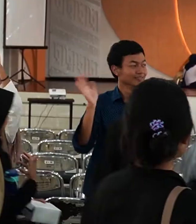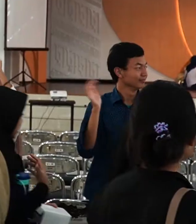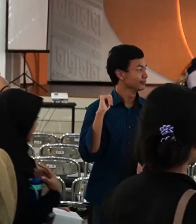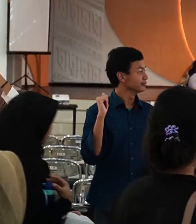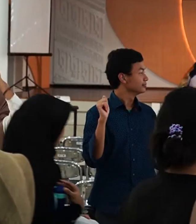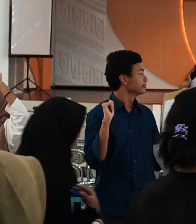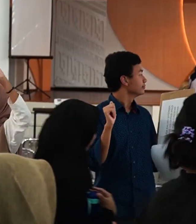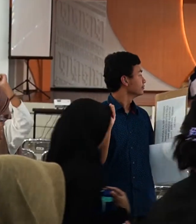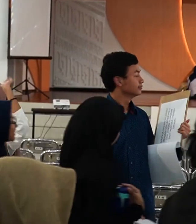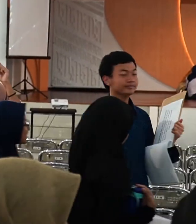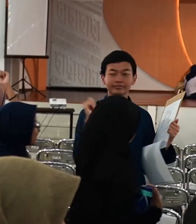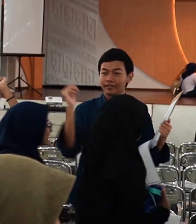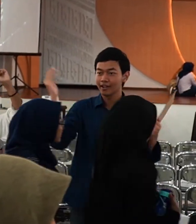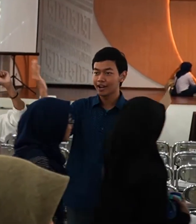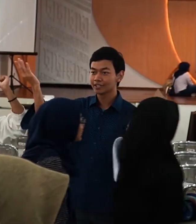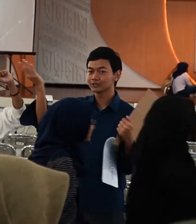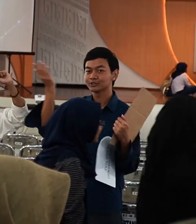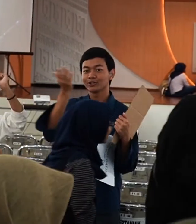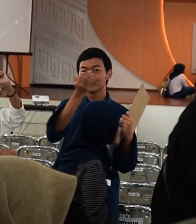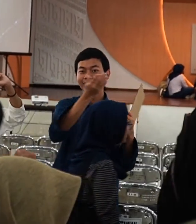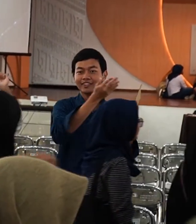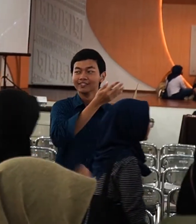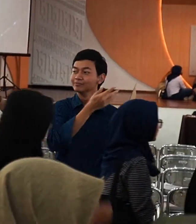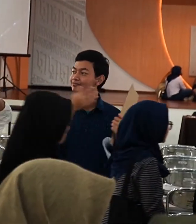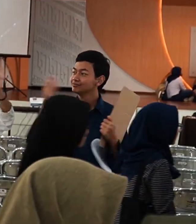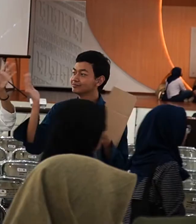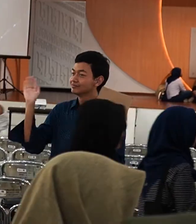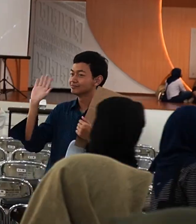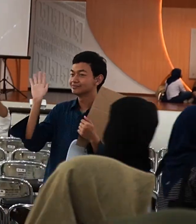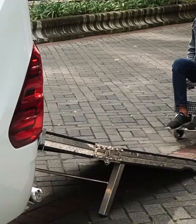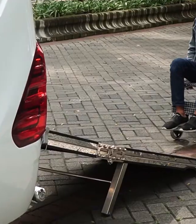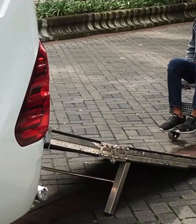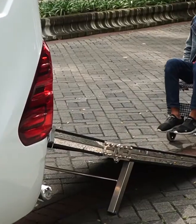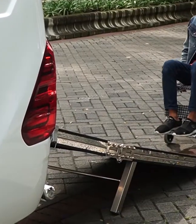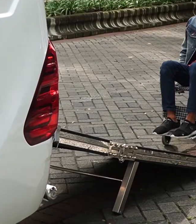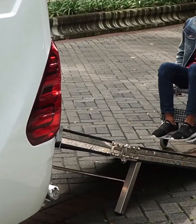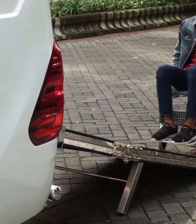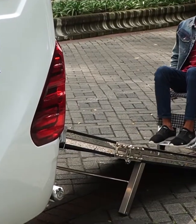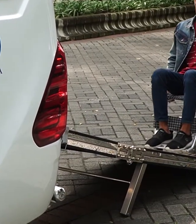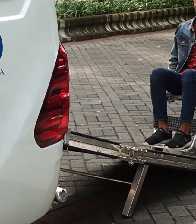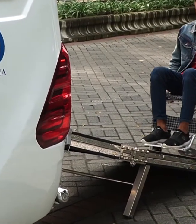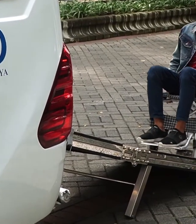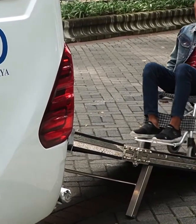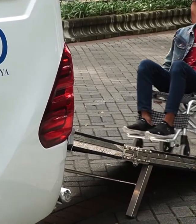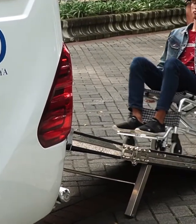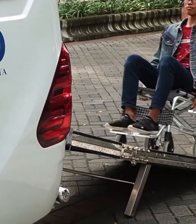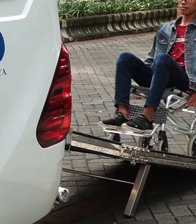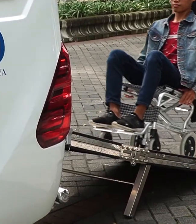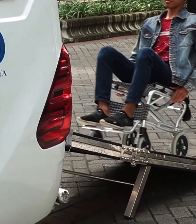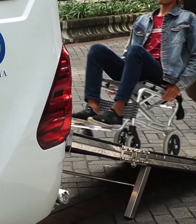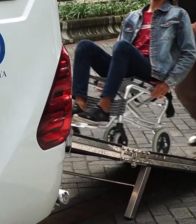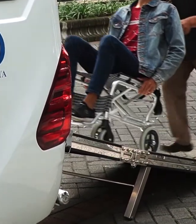UB's PSLD innovation has received the Inclusive Education Award from the Minister of Education and Culture